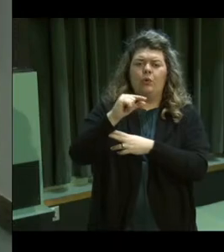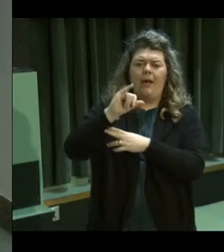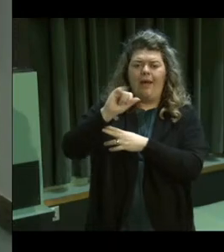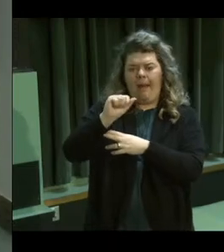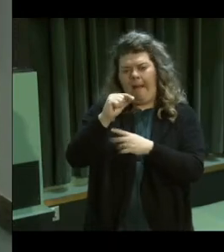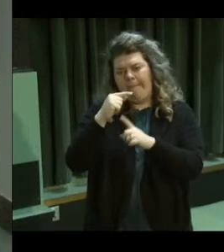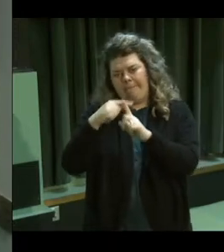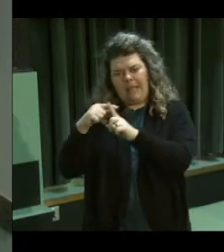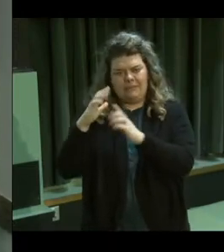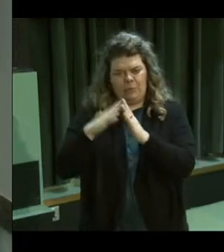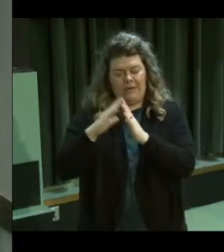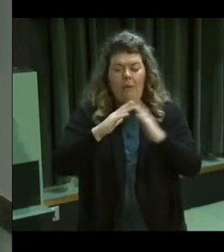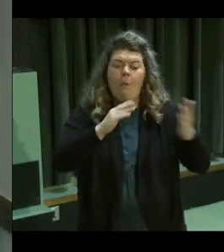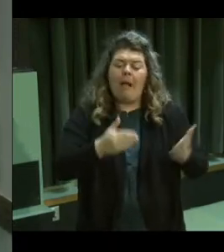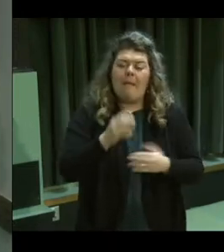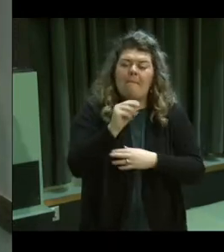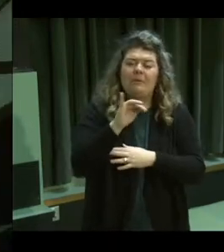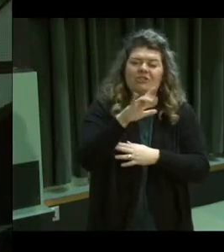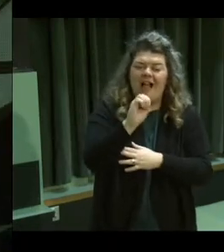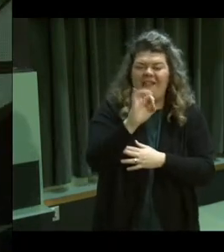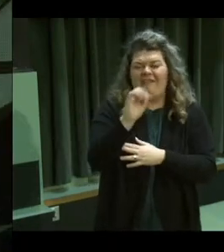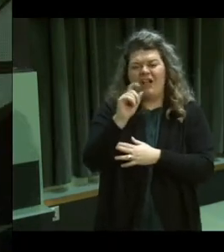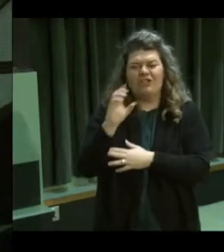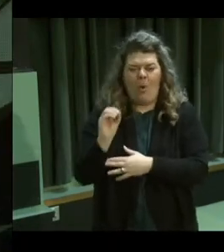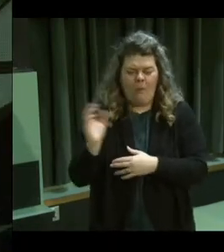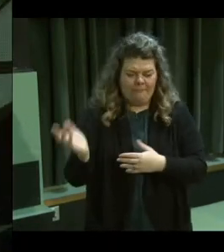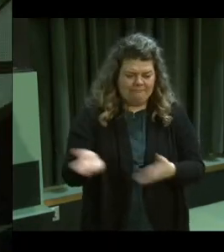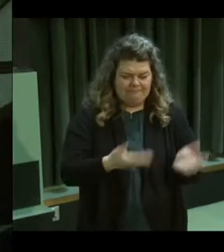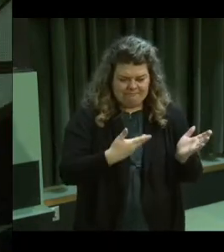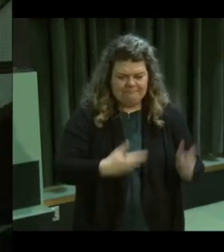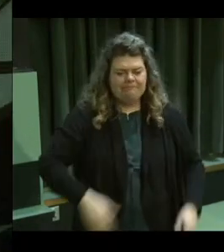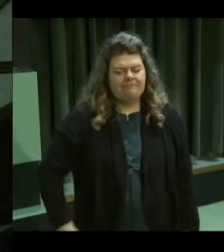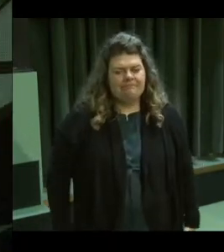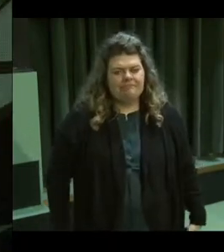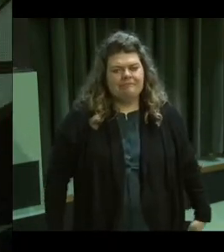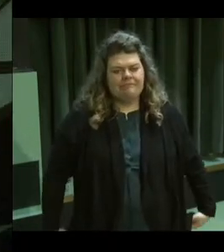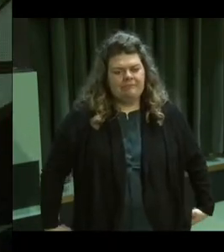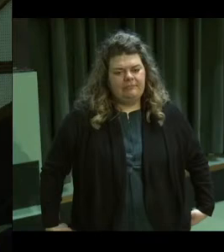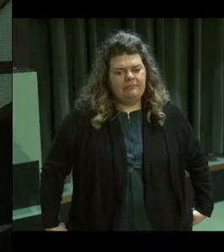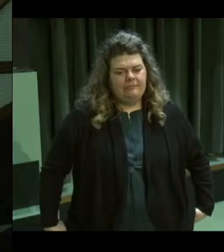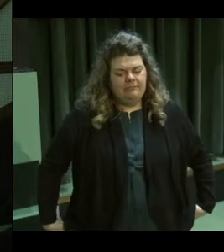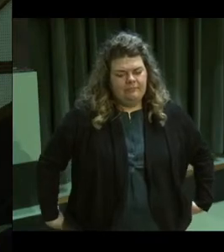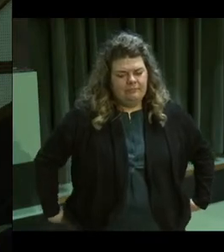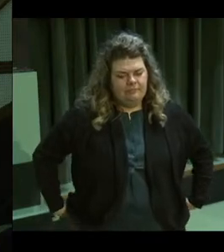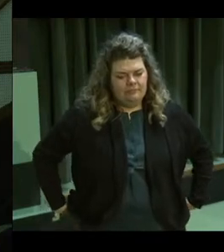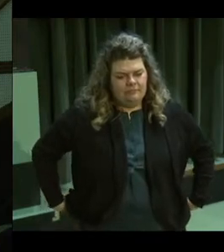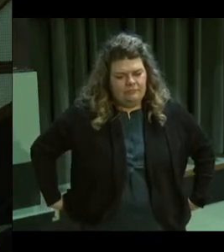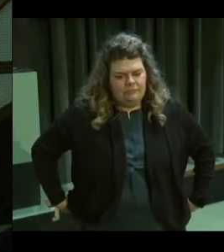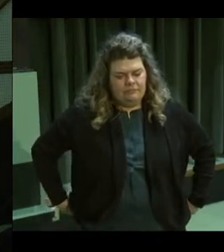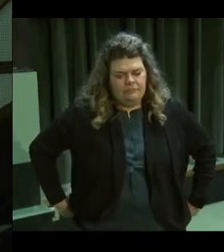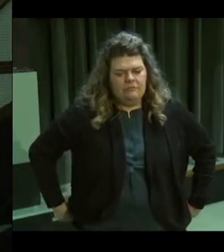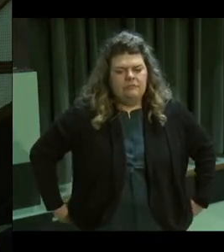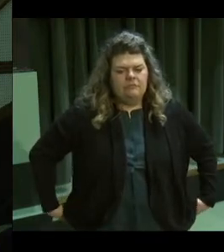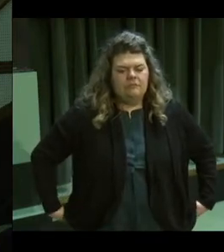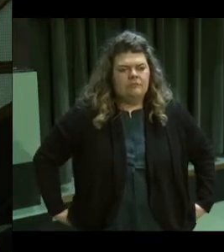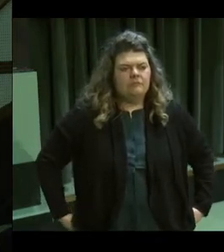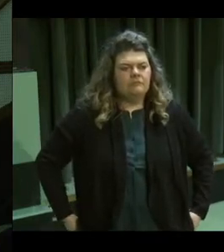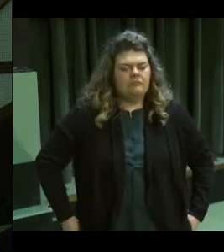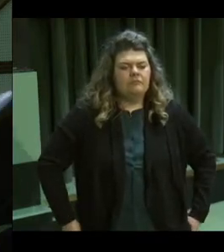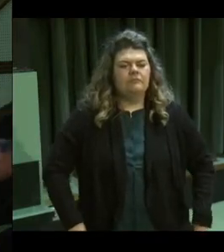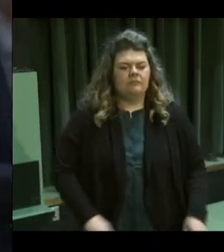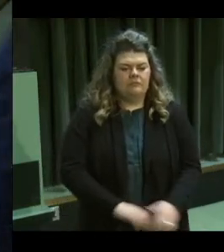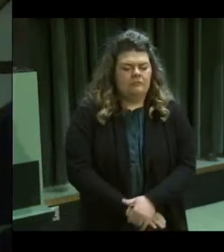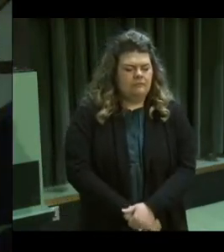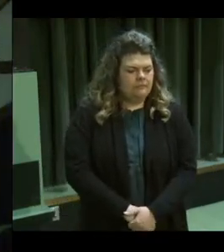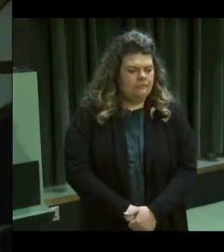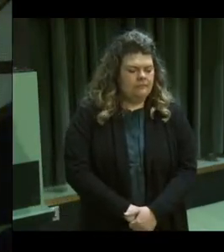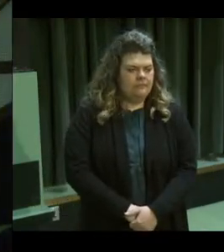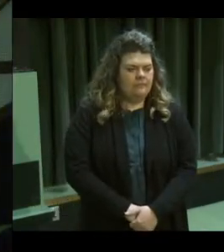community. Please join me in